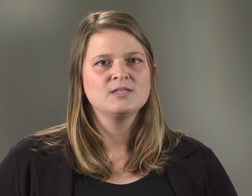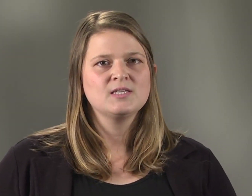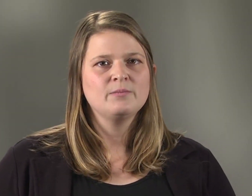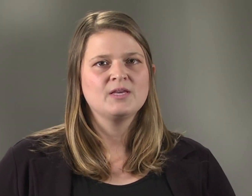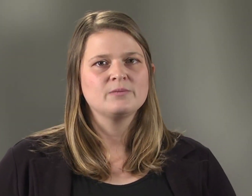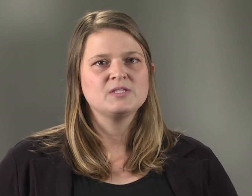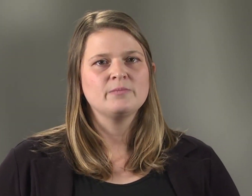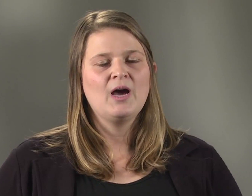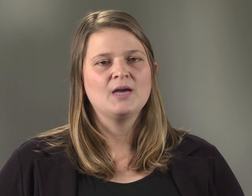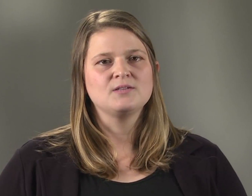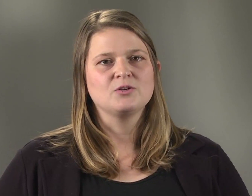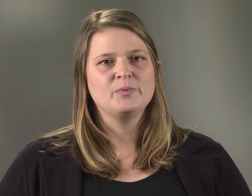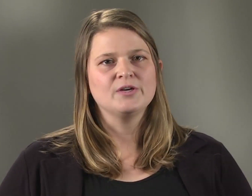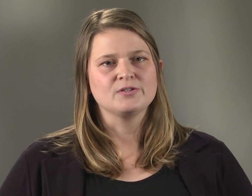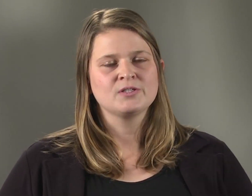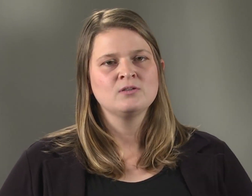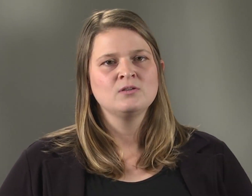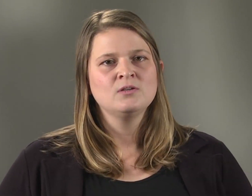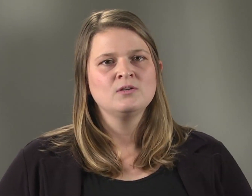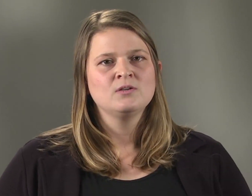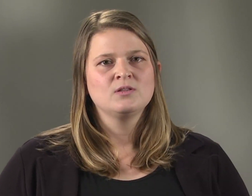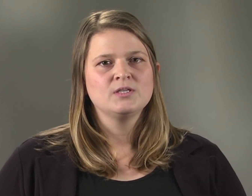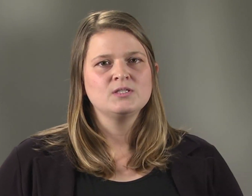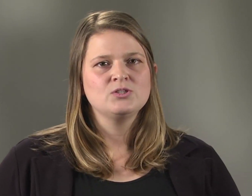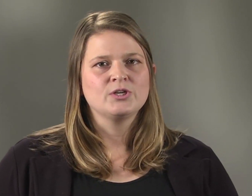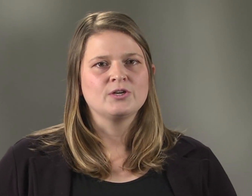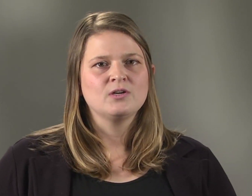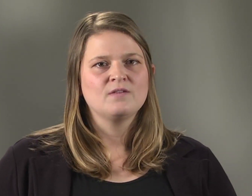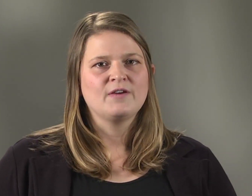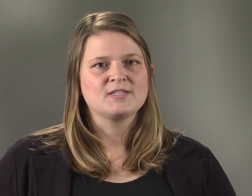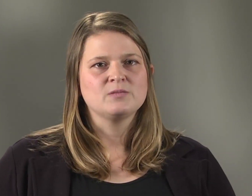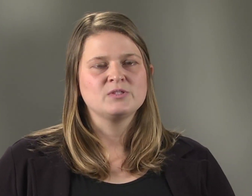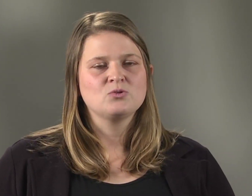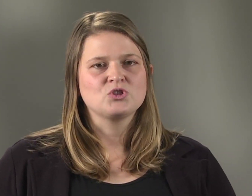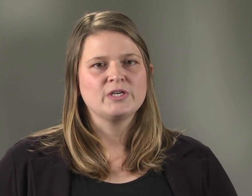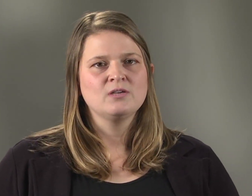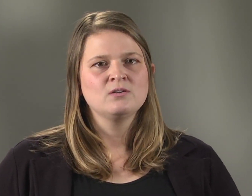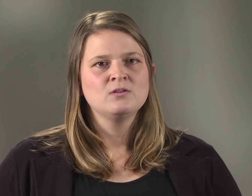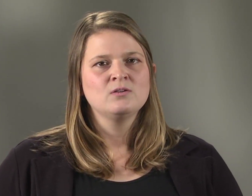this can make them seem odd to their peers. This, in turn, affects them socially.